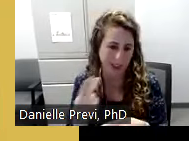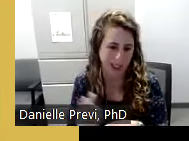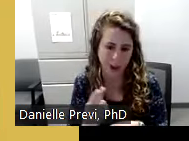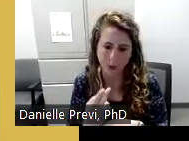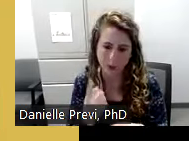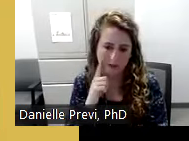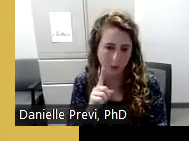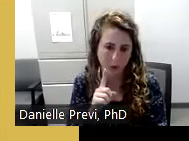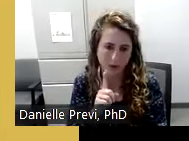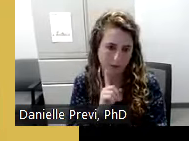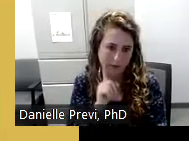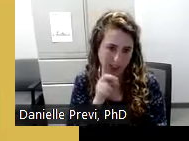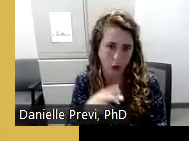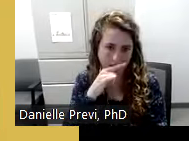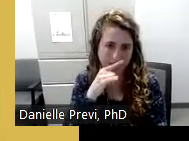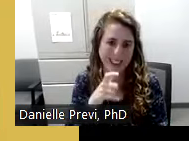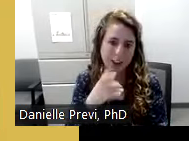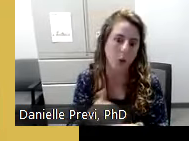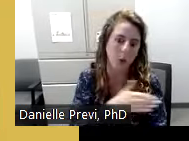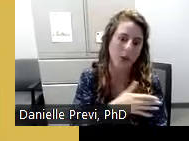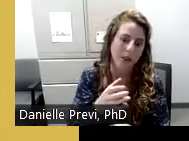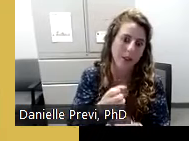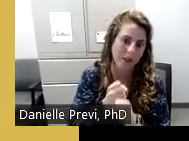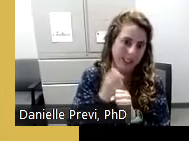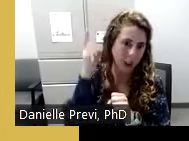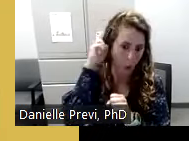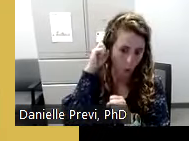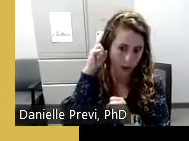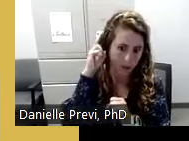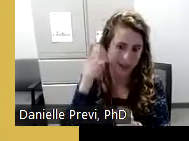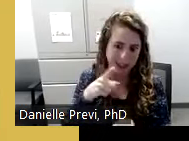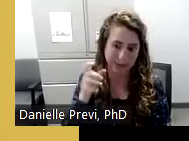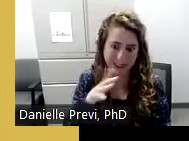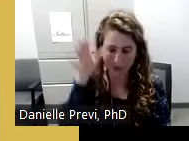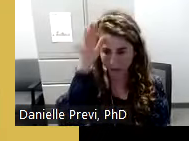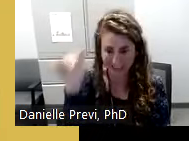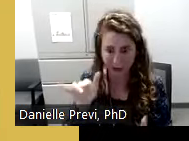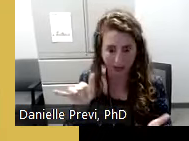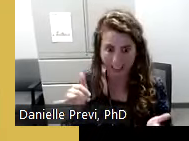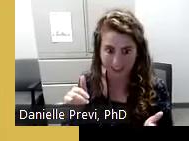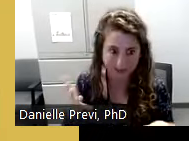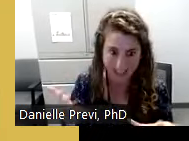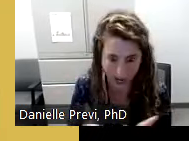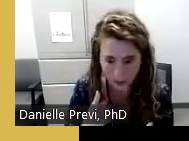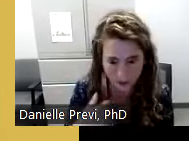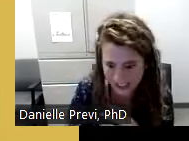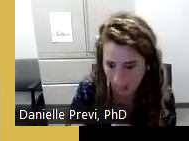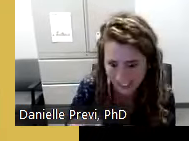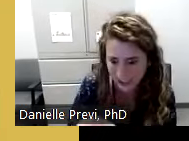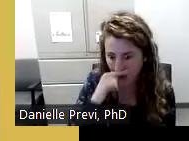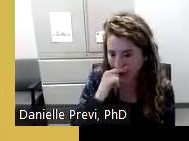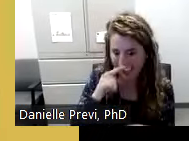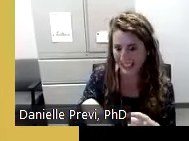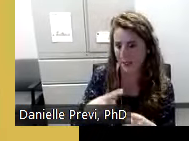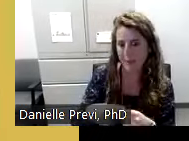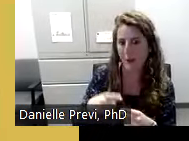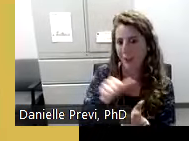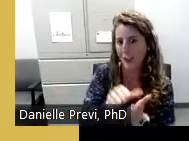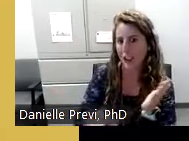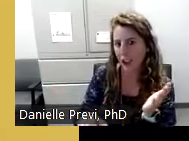Two books that I use very often with the children that I work with pre-cochlear implant surgery;